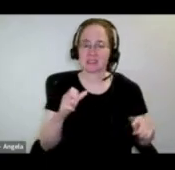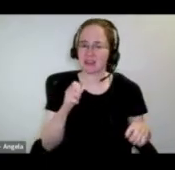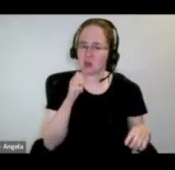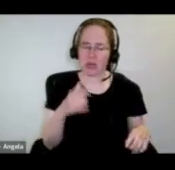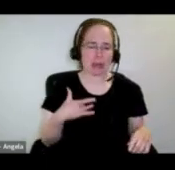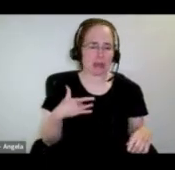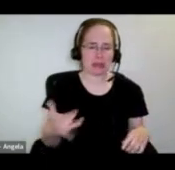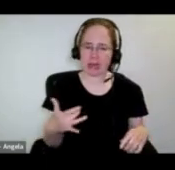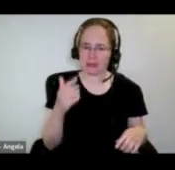Lindsay: In other words.